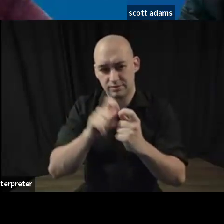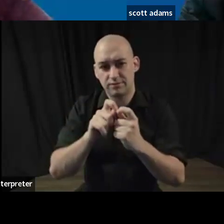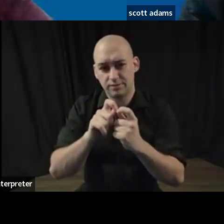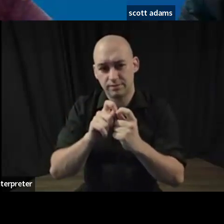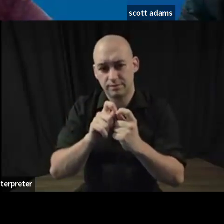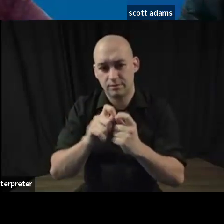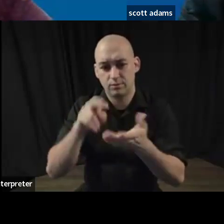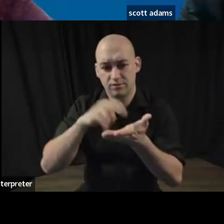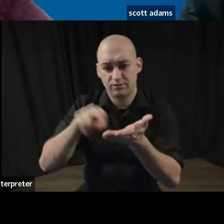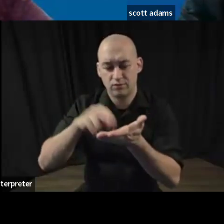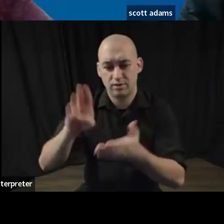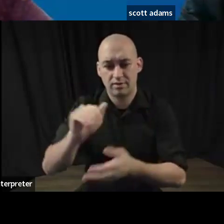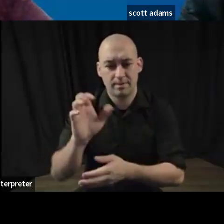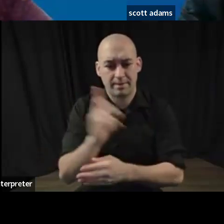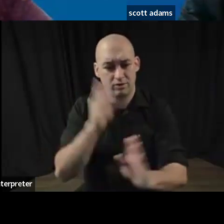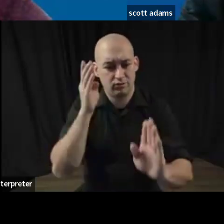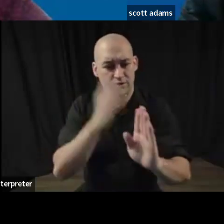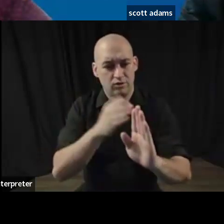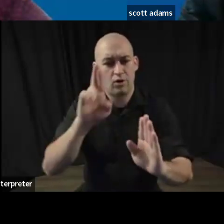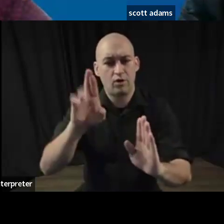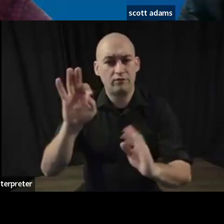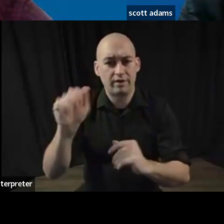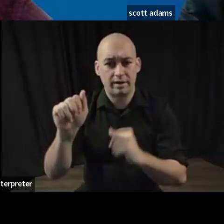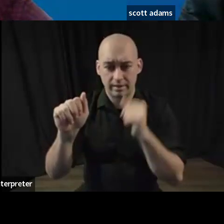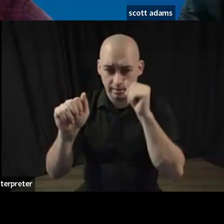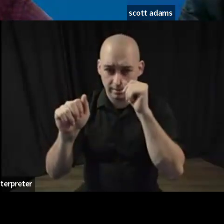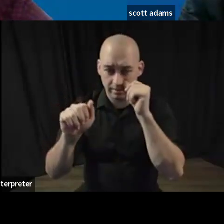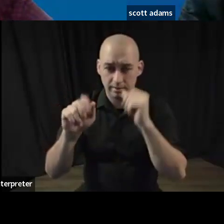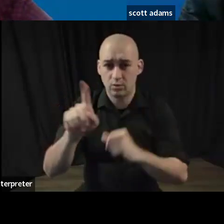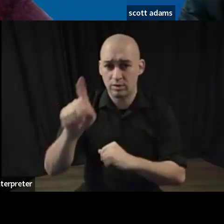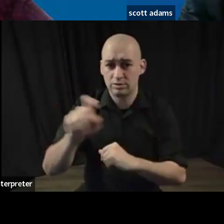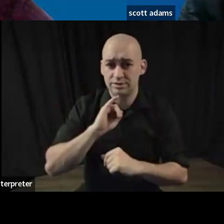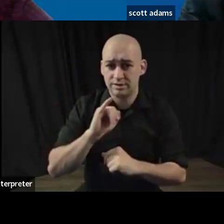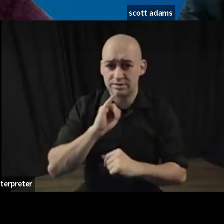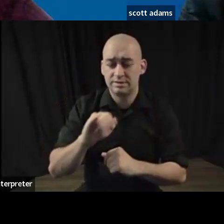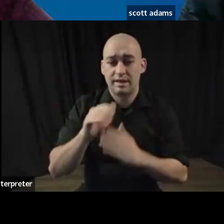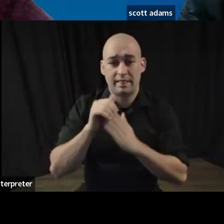refer them back directly into the RFA. The question is, can a lead applicant